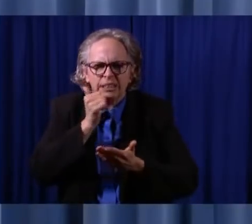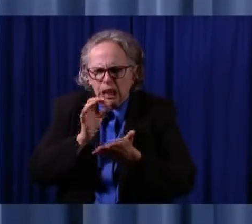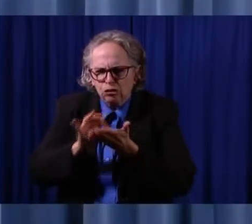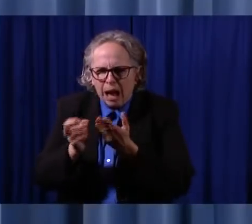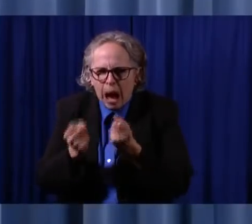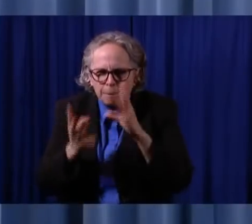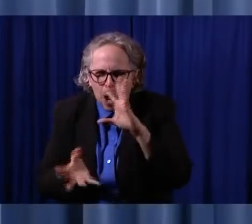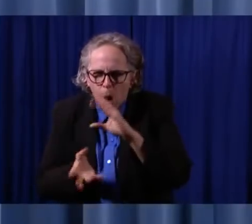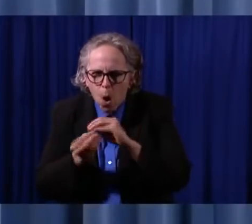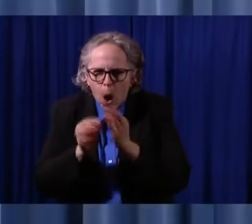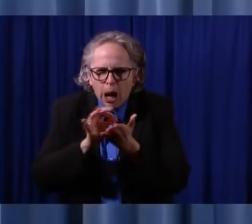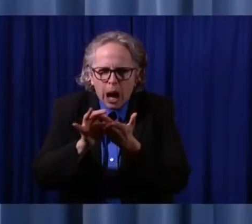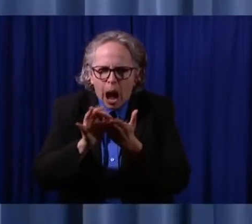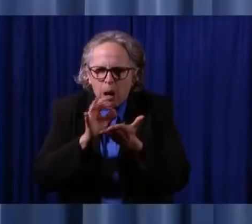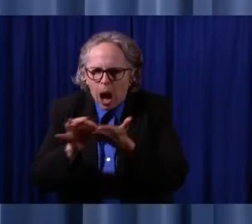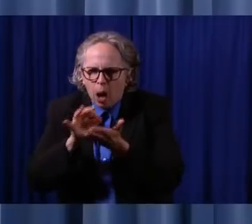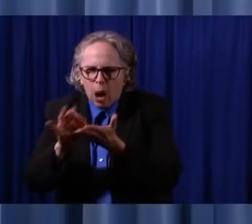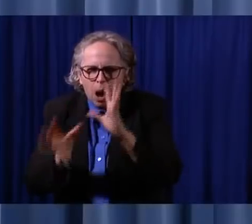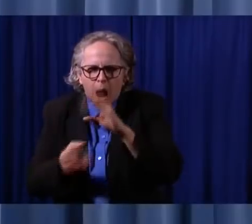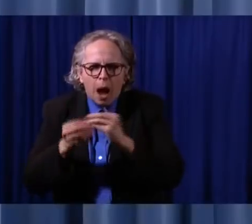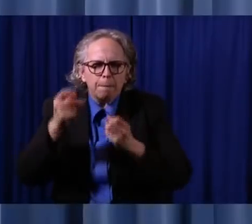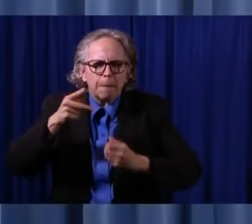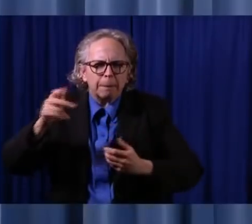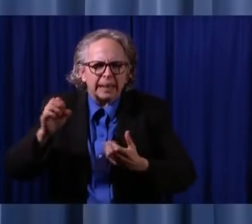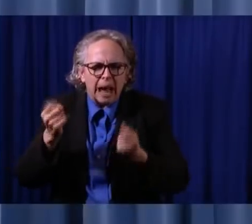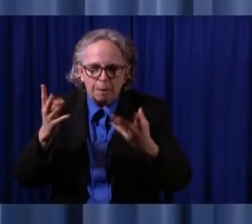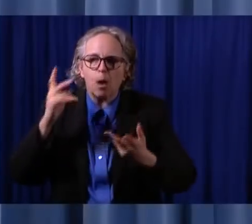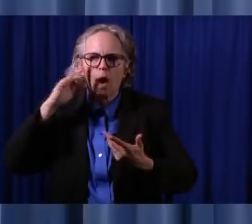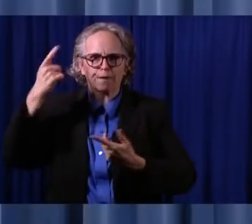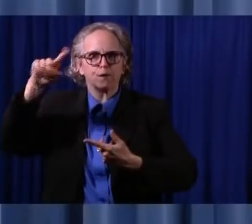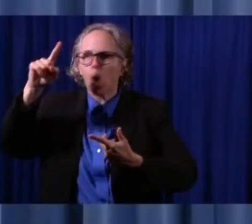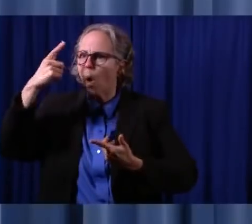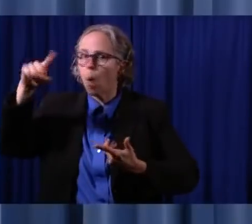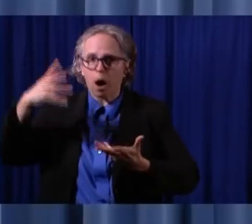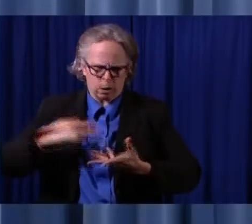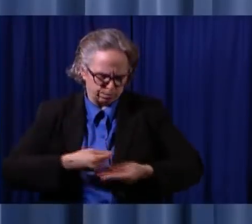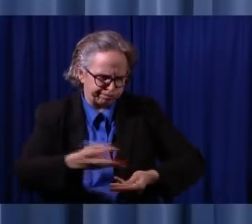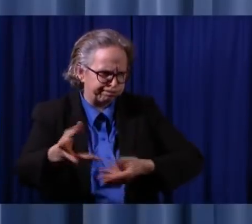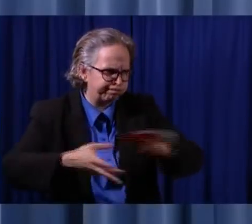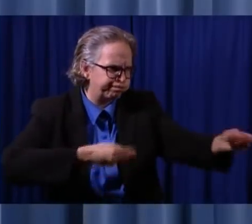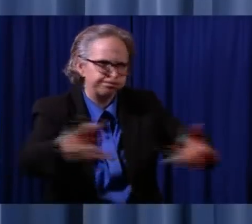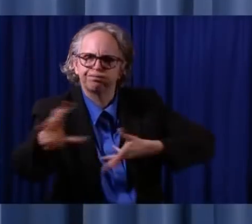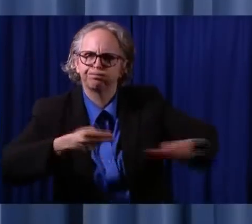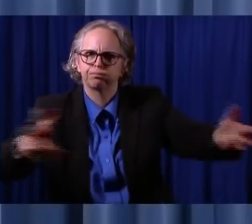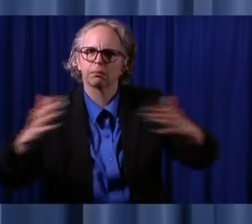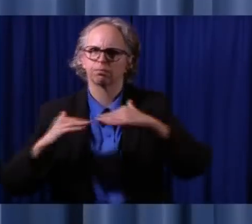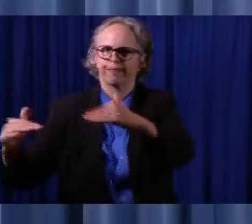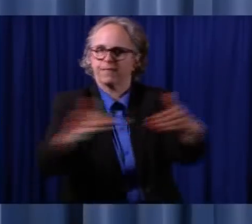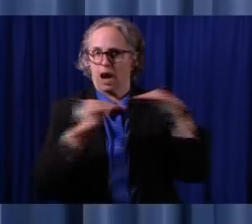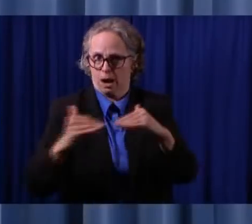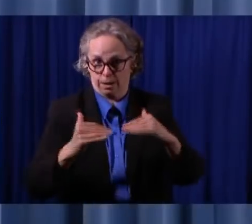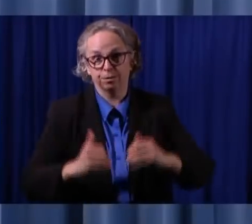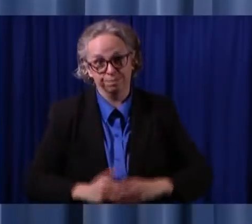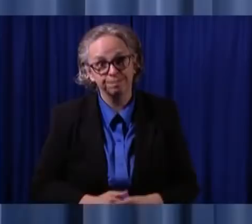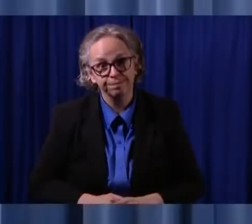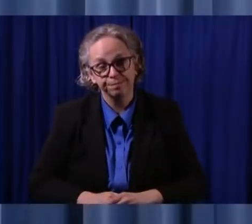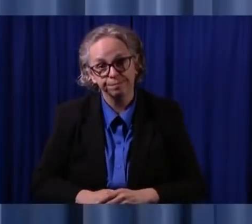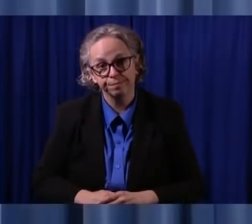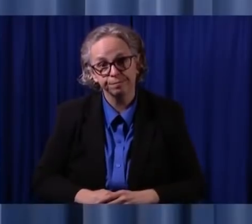CALCULATED SPECIFICALLY FOR THAT HOSPITAL AND REGION. THE STOCKPILE WILL BE TRACKED DAILY BY THE OHIO HOSPITAL ASSOCIATION'S RESOURCE TRACKER,